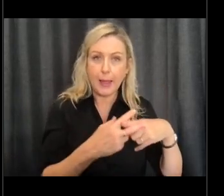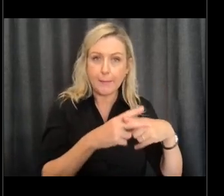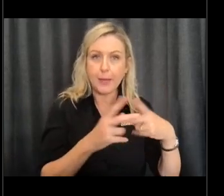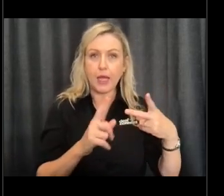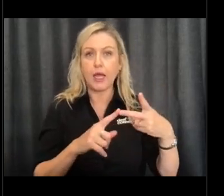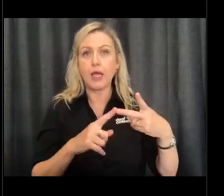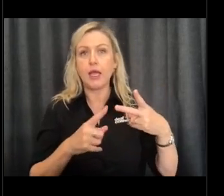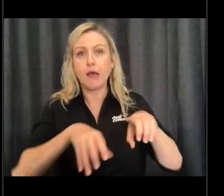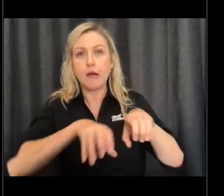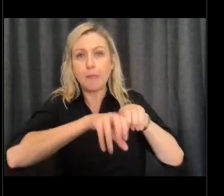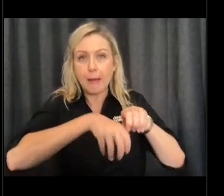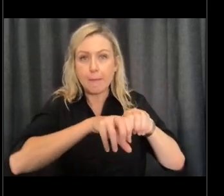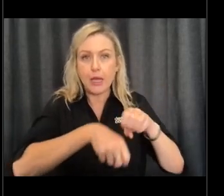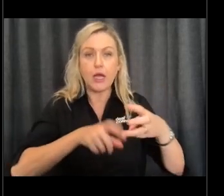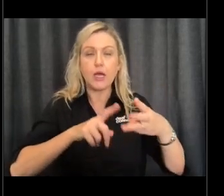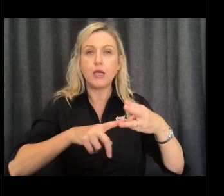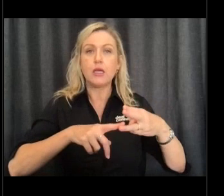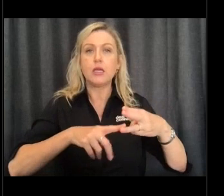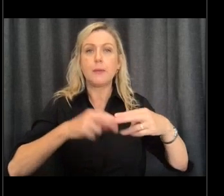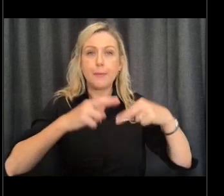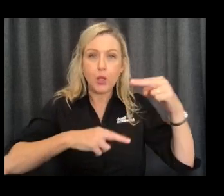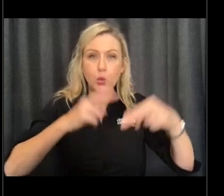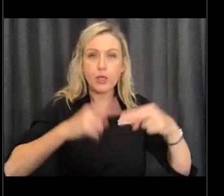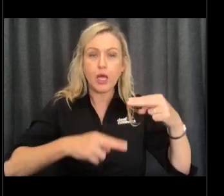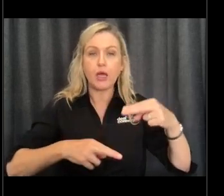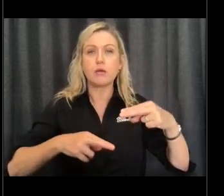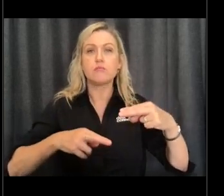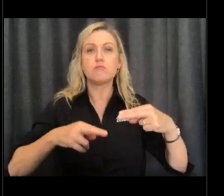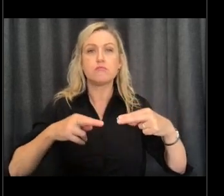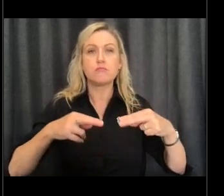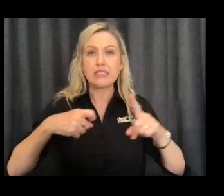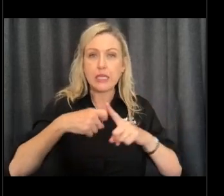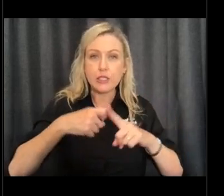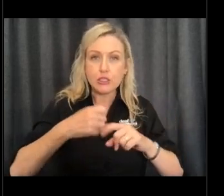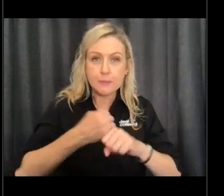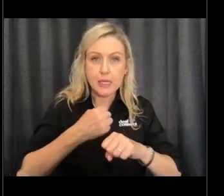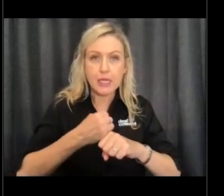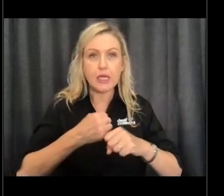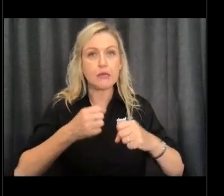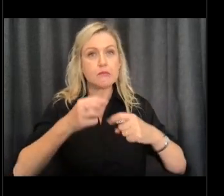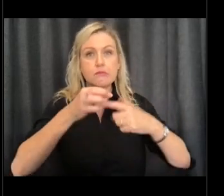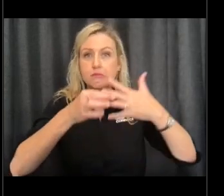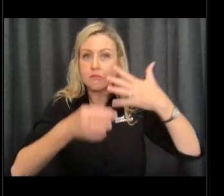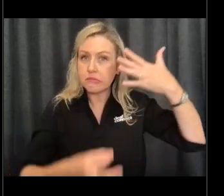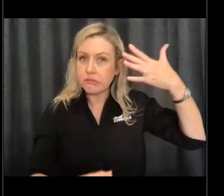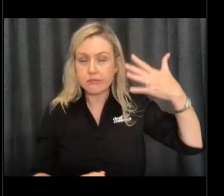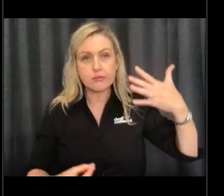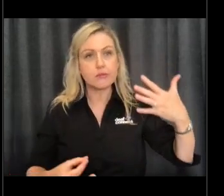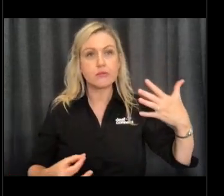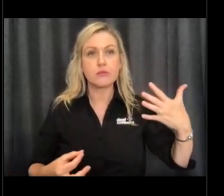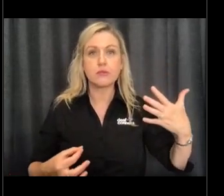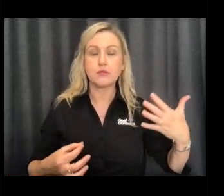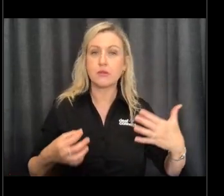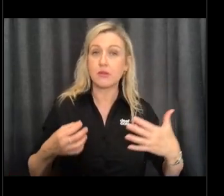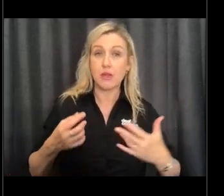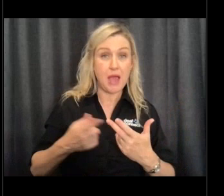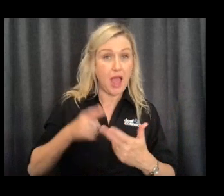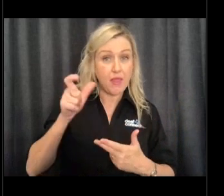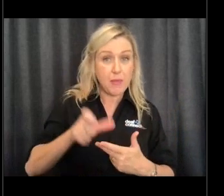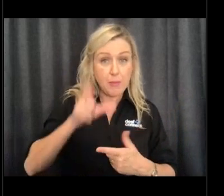an easy example, saying replying to somebody who is experiencing a disability or mental